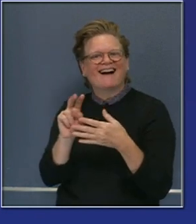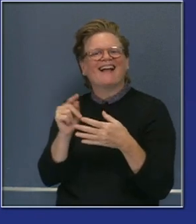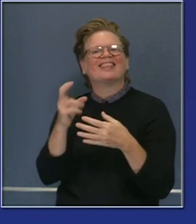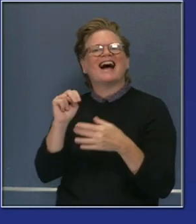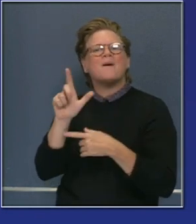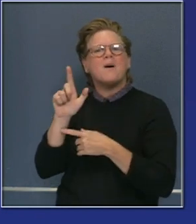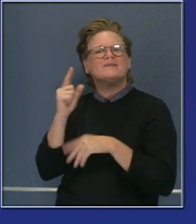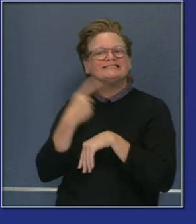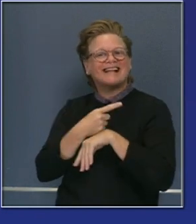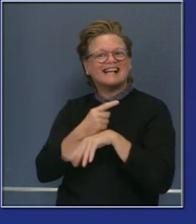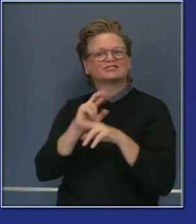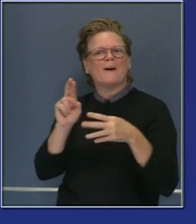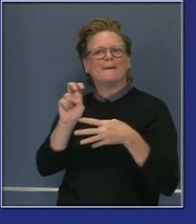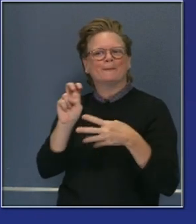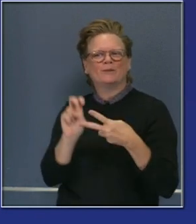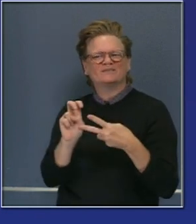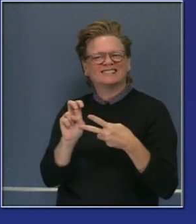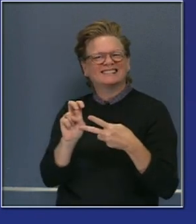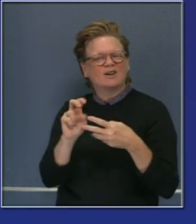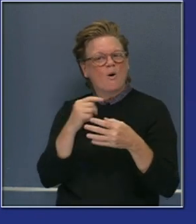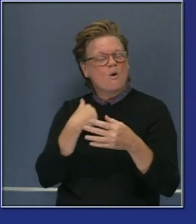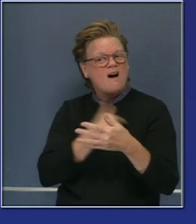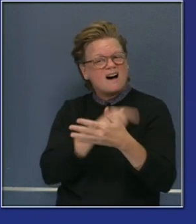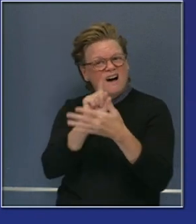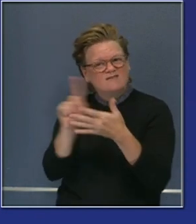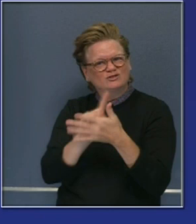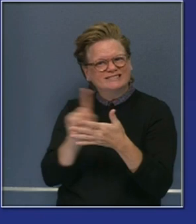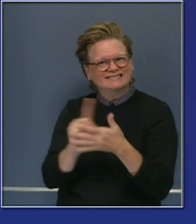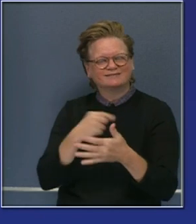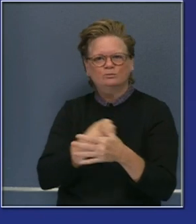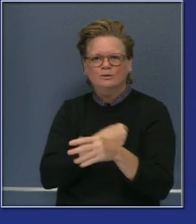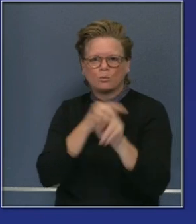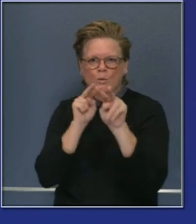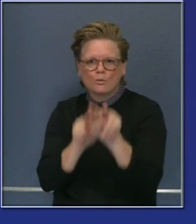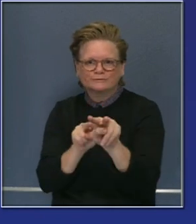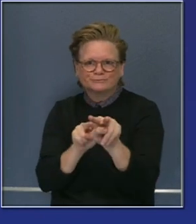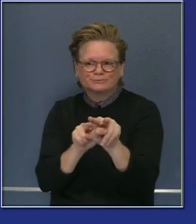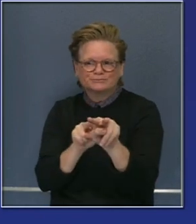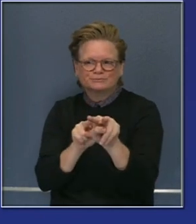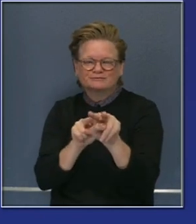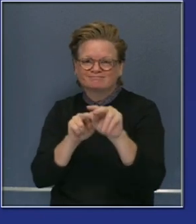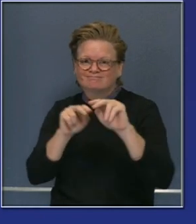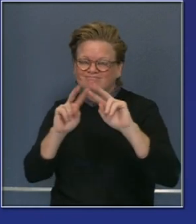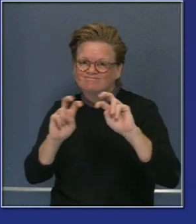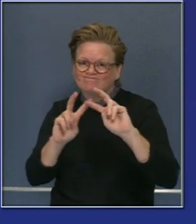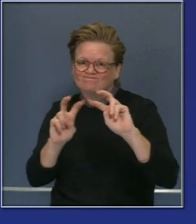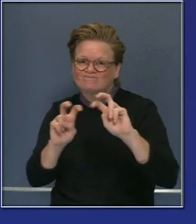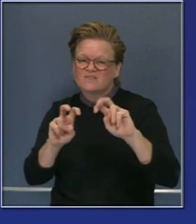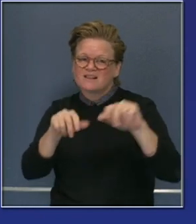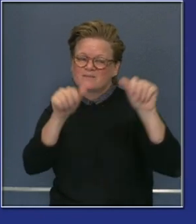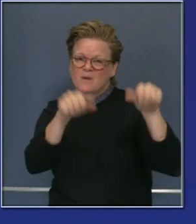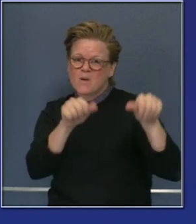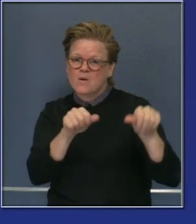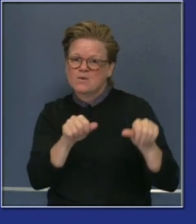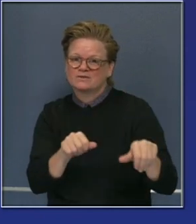YOU MOVE INTO THOSE TIERS AS WELL AS A RECOGNITION THAT EVERY WEEK E CONTINUE TO